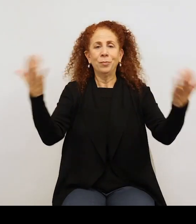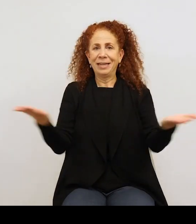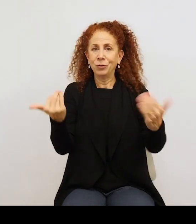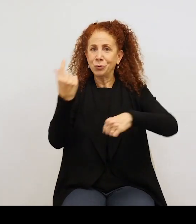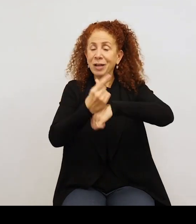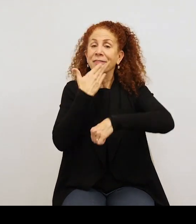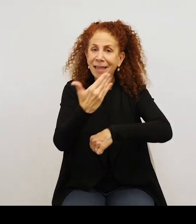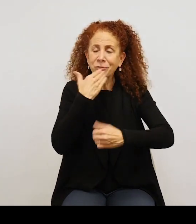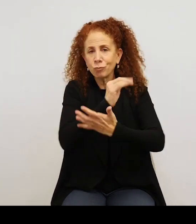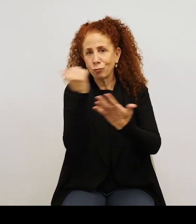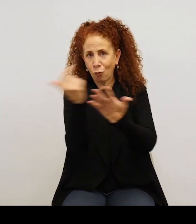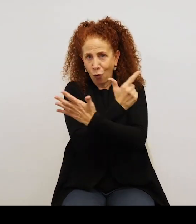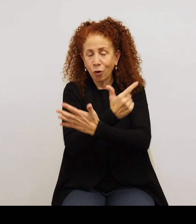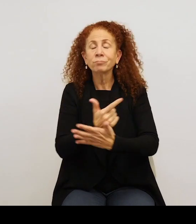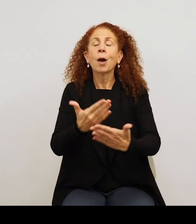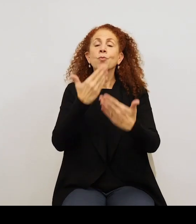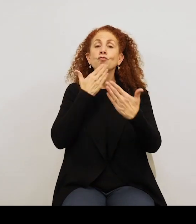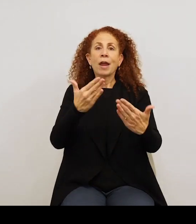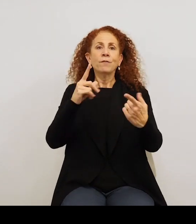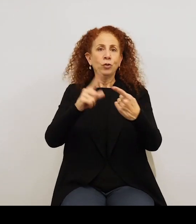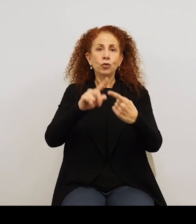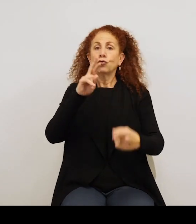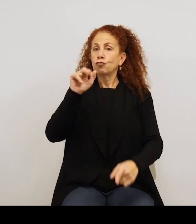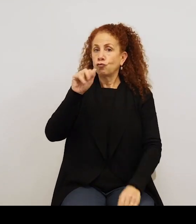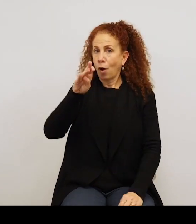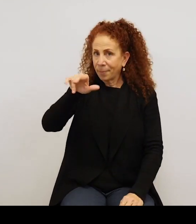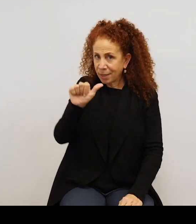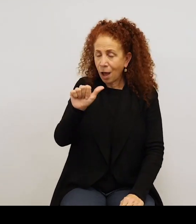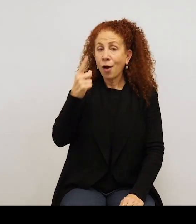So I'm very grateful to [? Ramia ?] for giving me